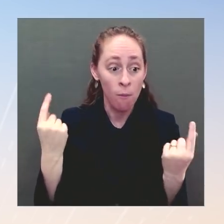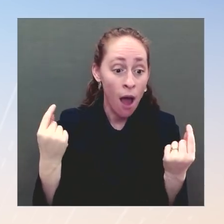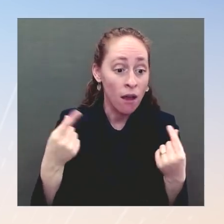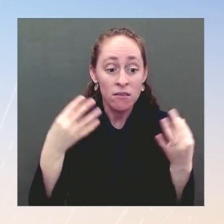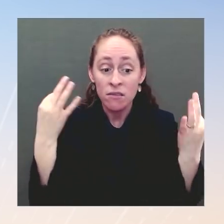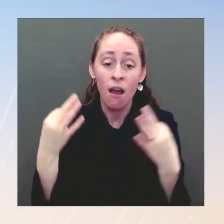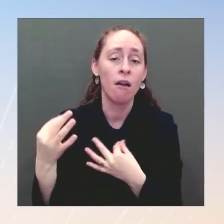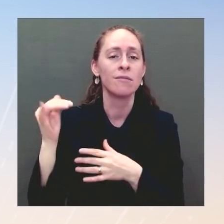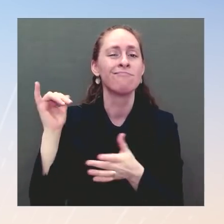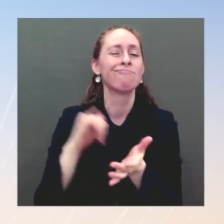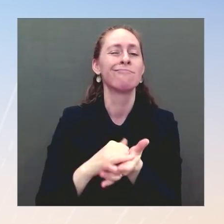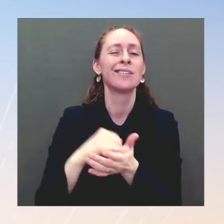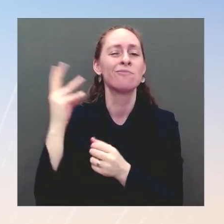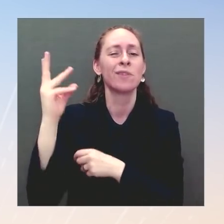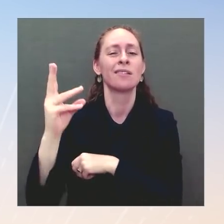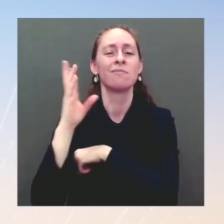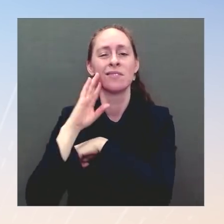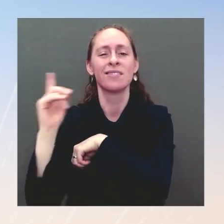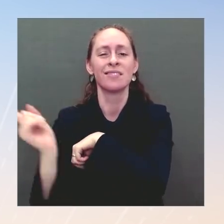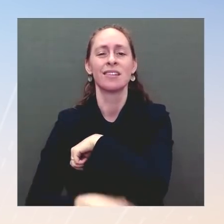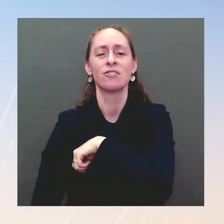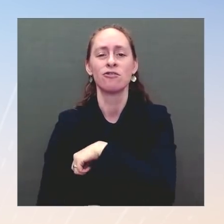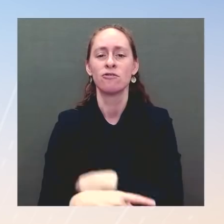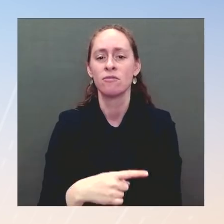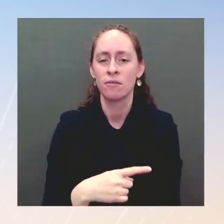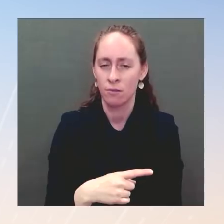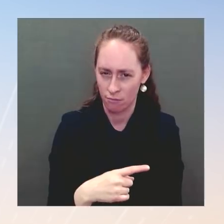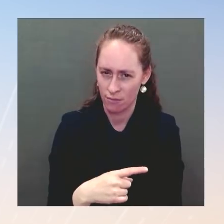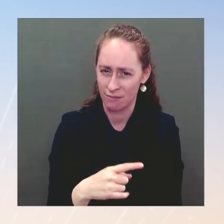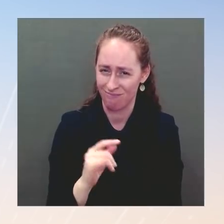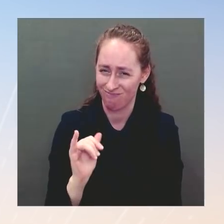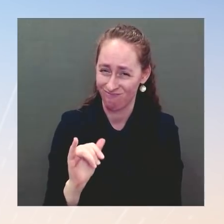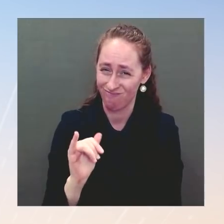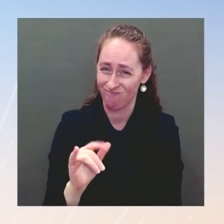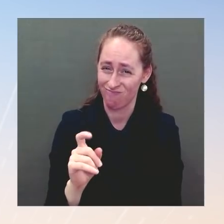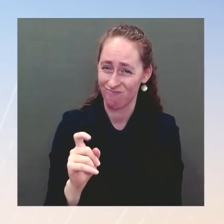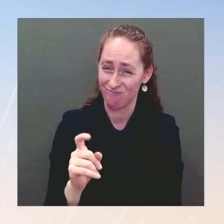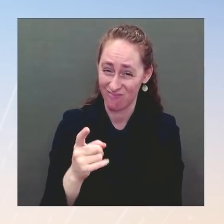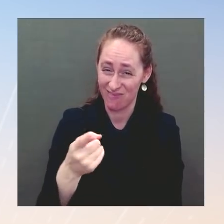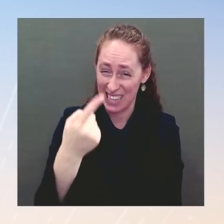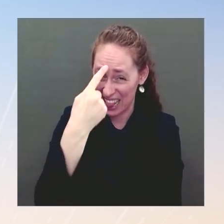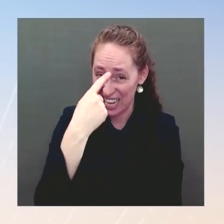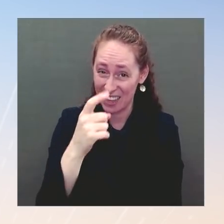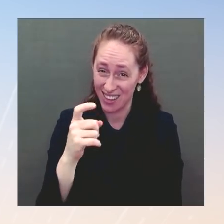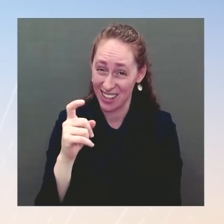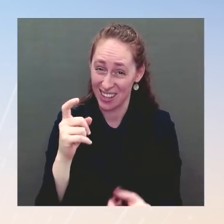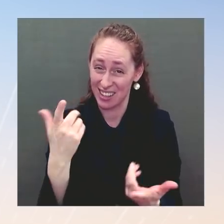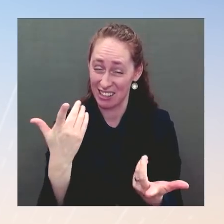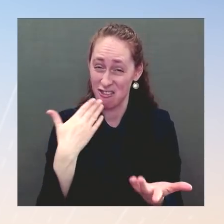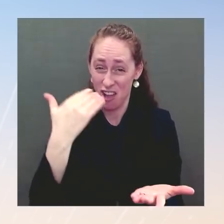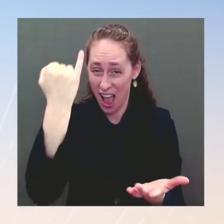Do you think these sanctions will actually be a deterrent? Ms. Psaki: Well, I think that is a decision for President Putin to make.